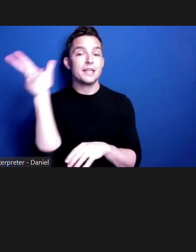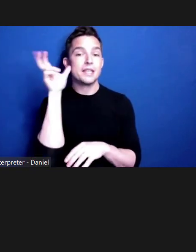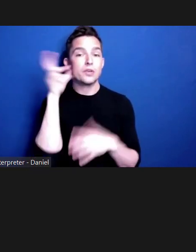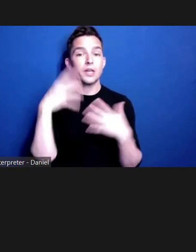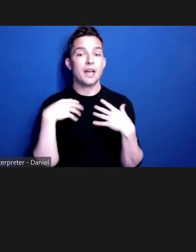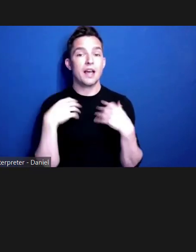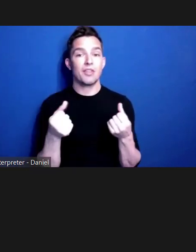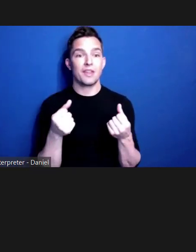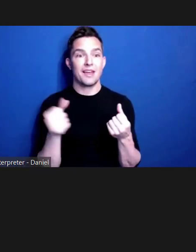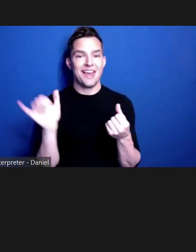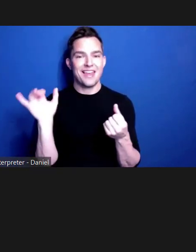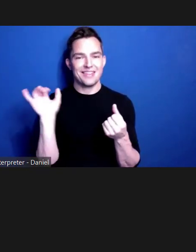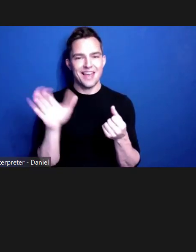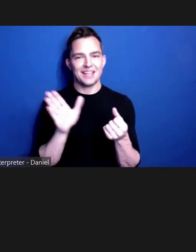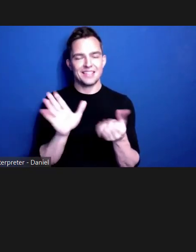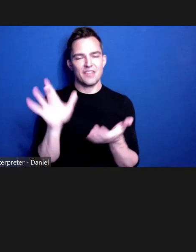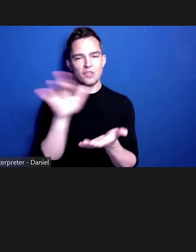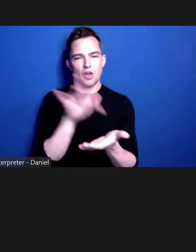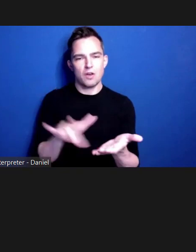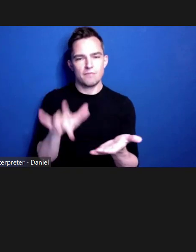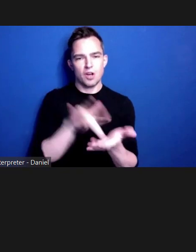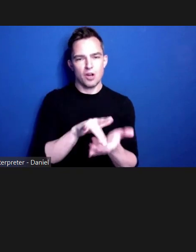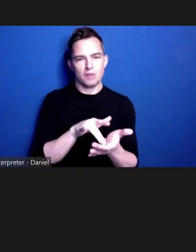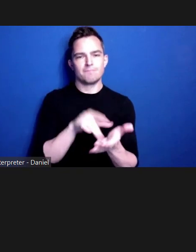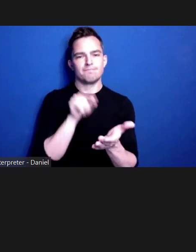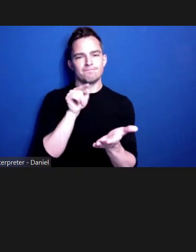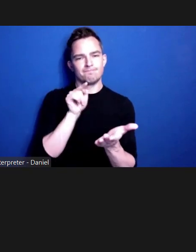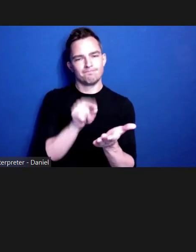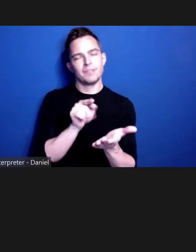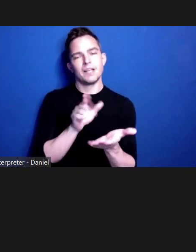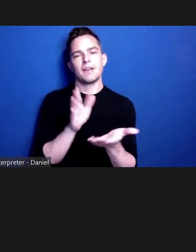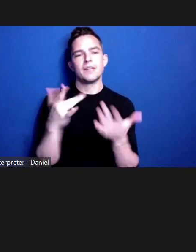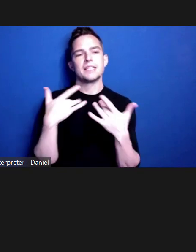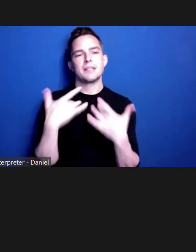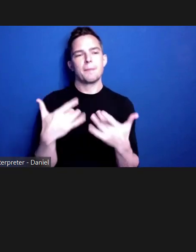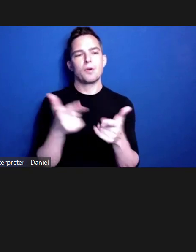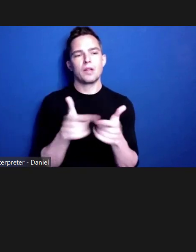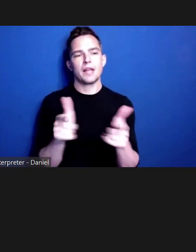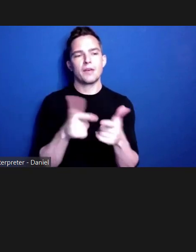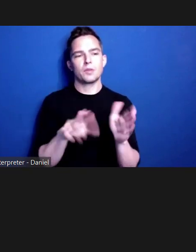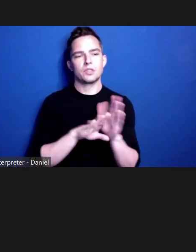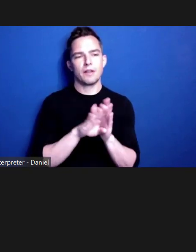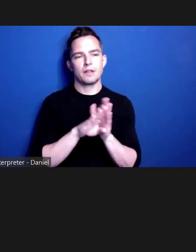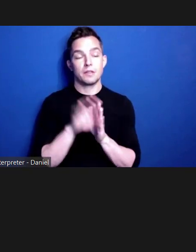Hearing health is at the heart of typical language development.